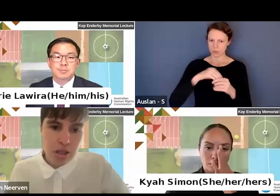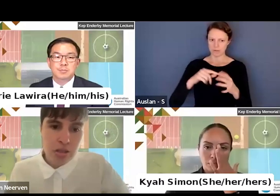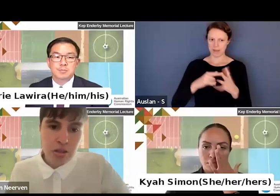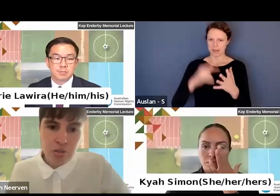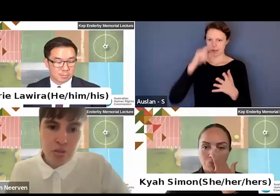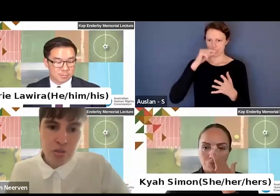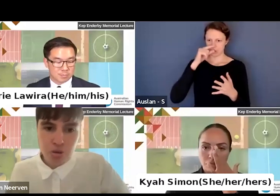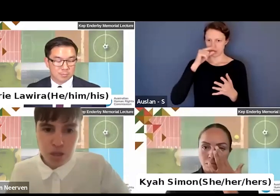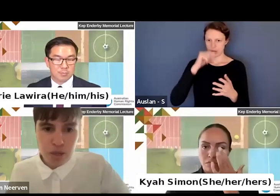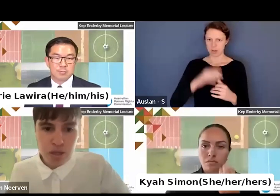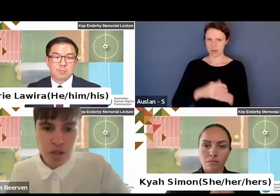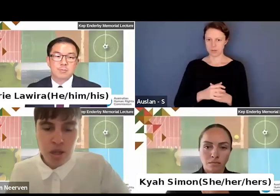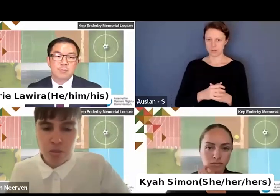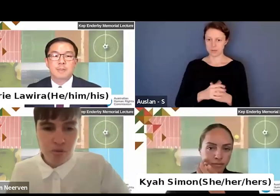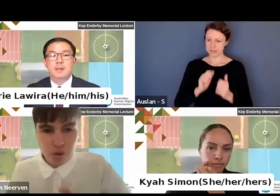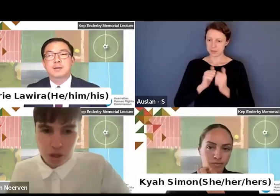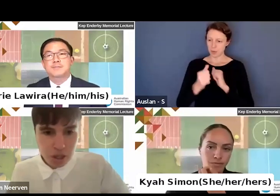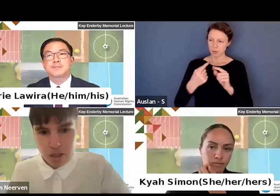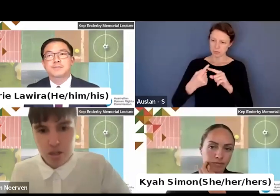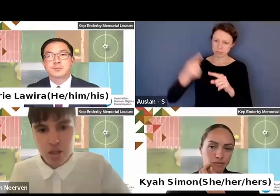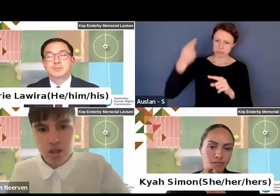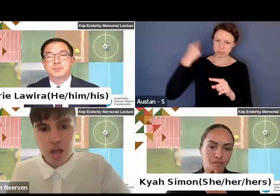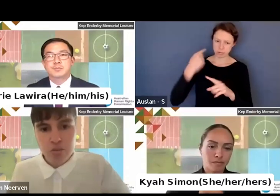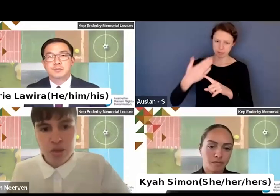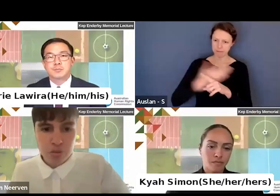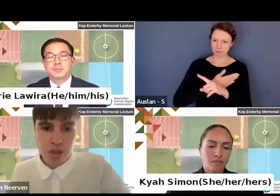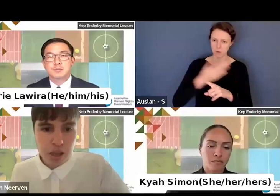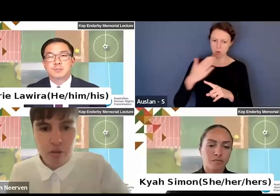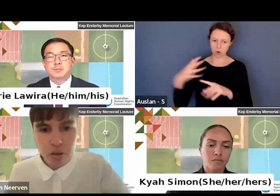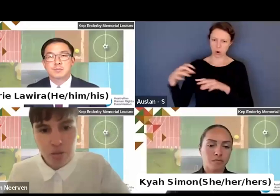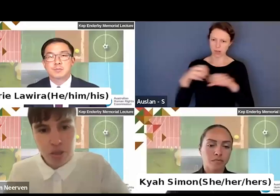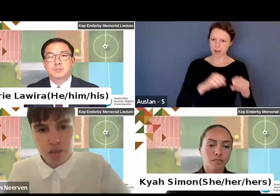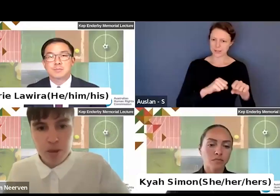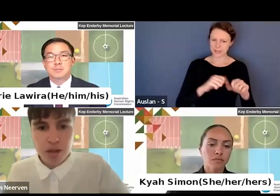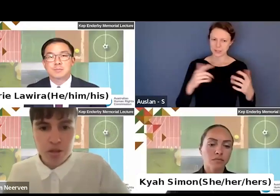as sport always been before colonization, something that everyone can participate in.